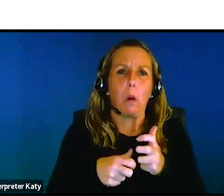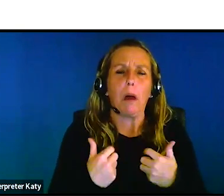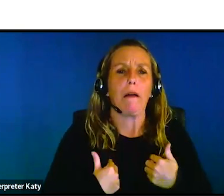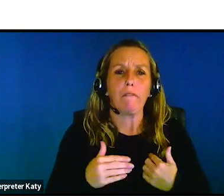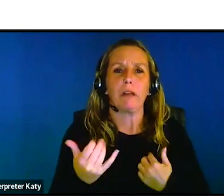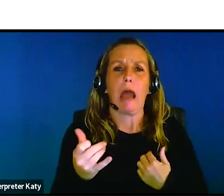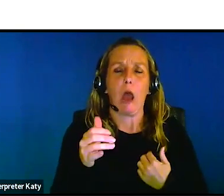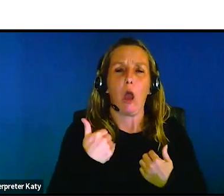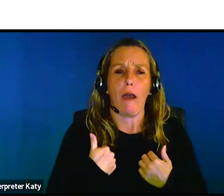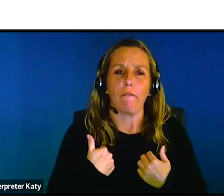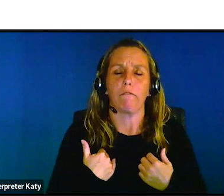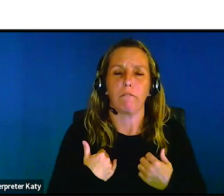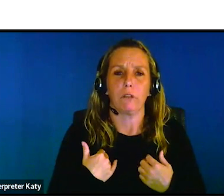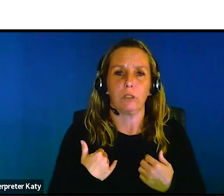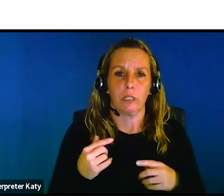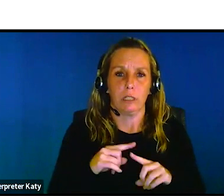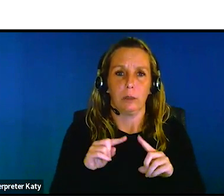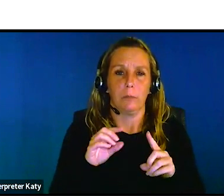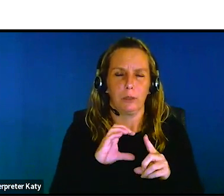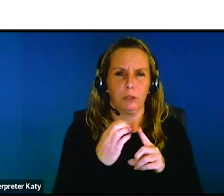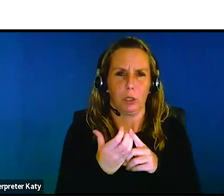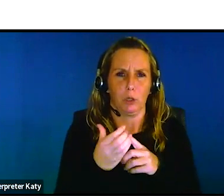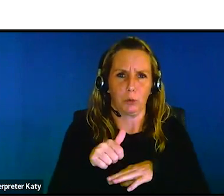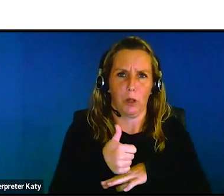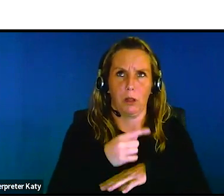But it's the cultural frame that alerts